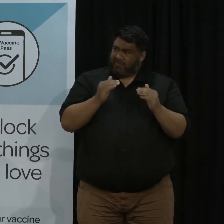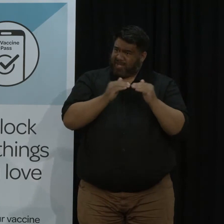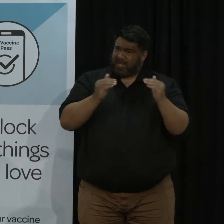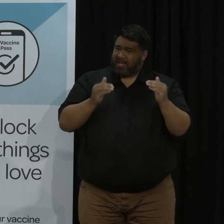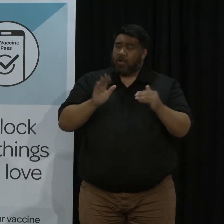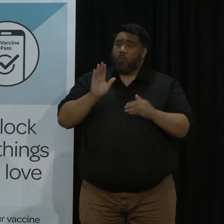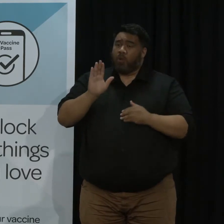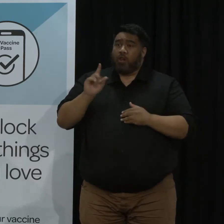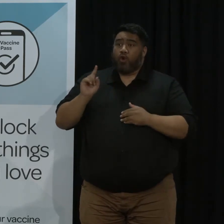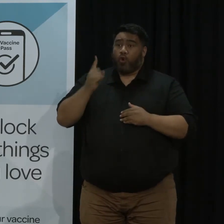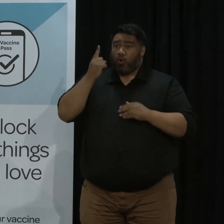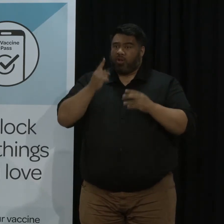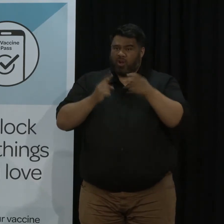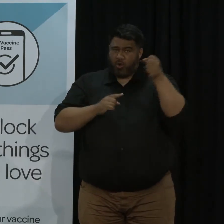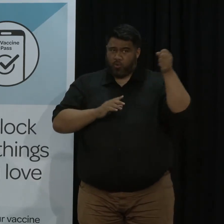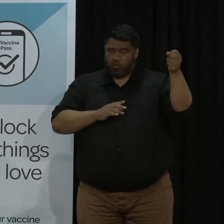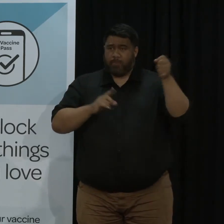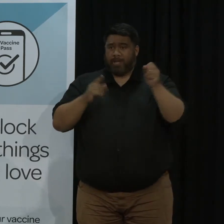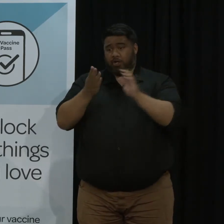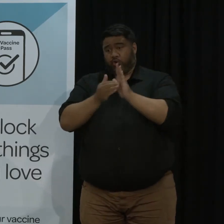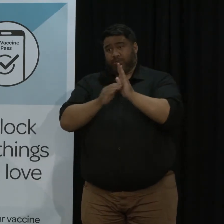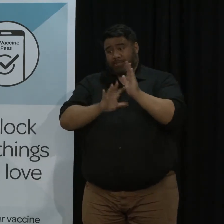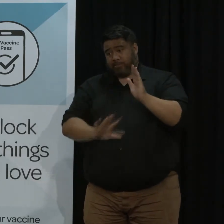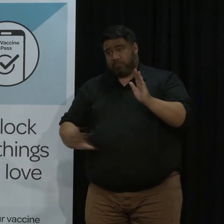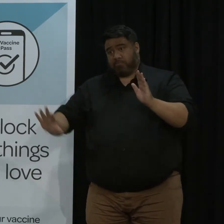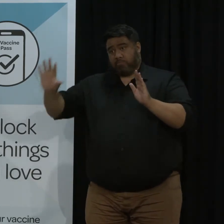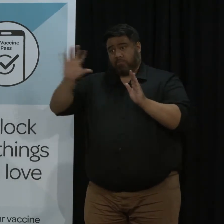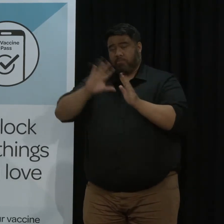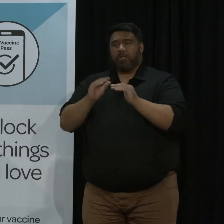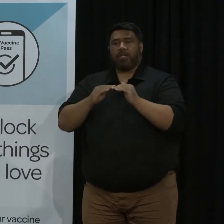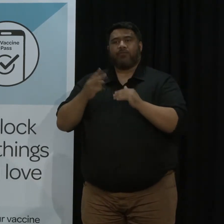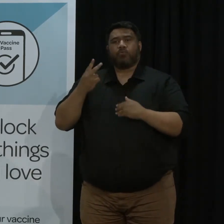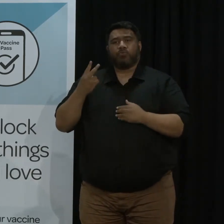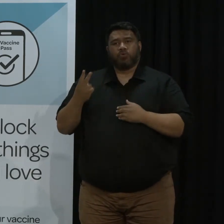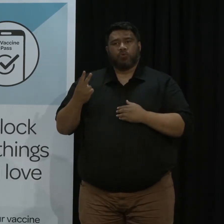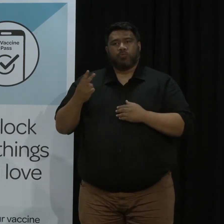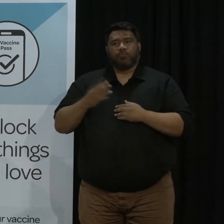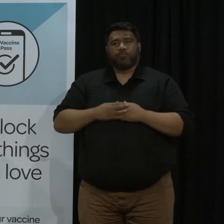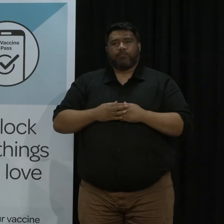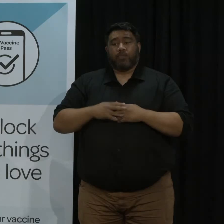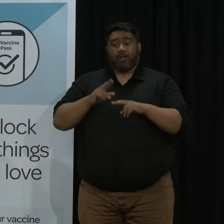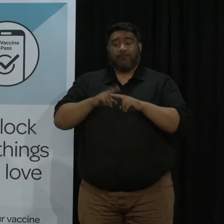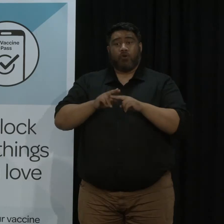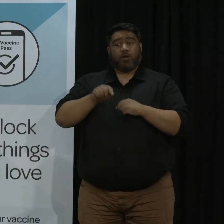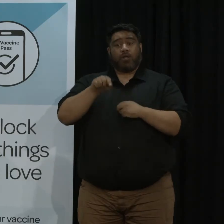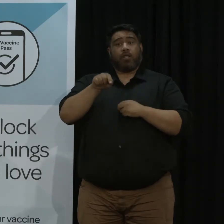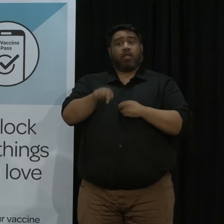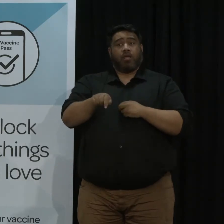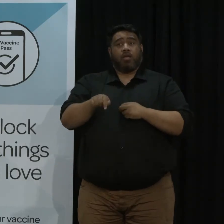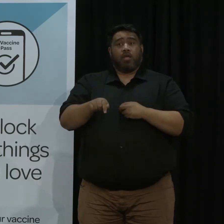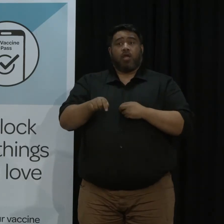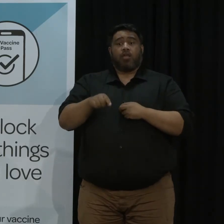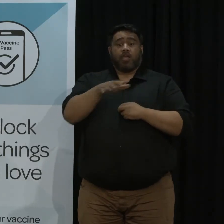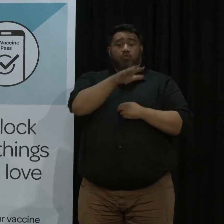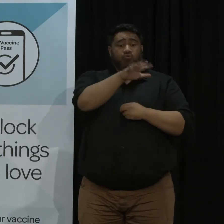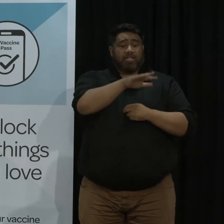want to get vaccinated. And is that concerning? With the exception of